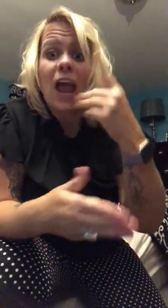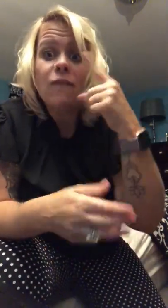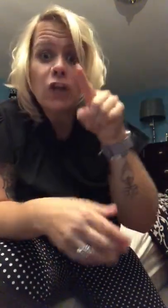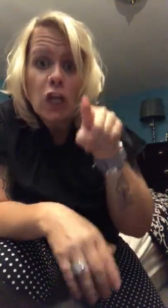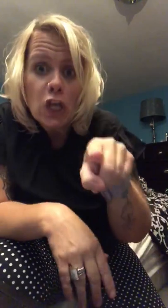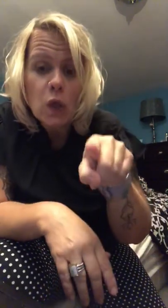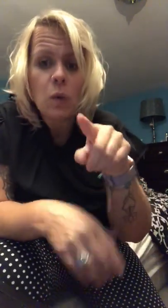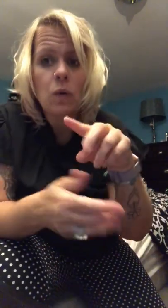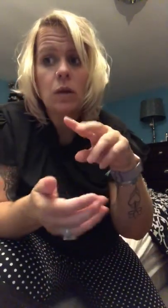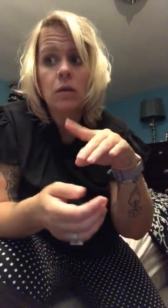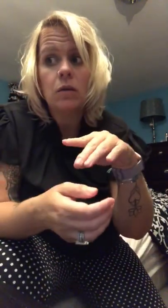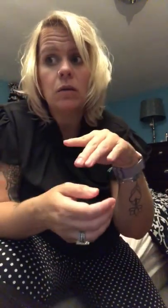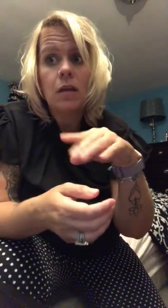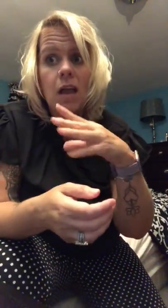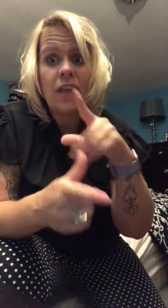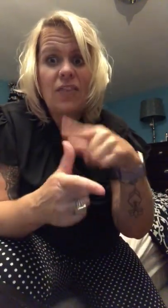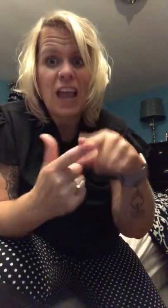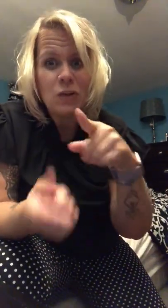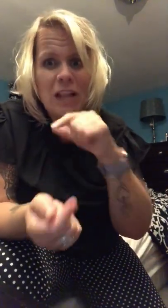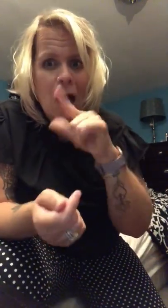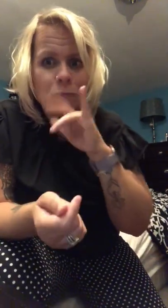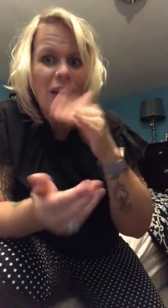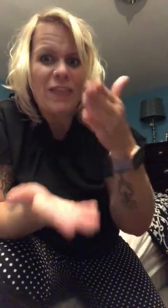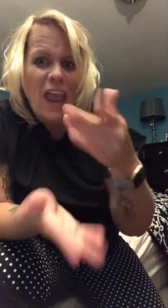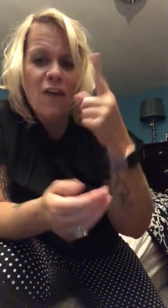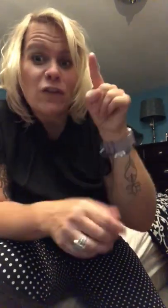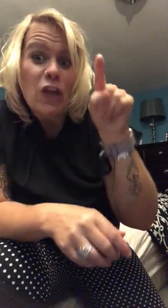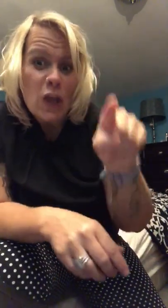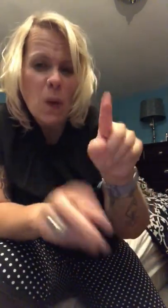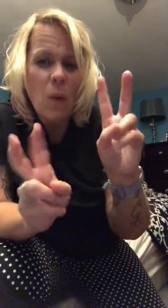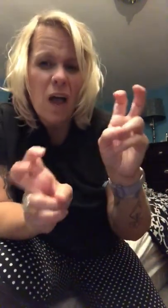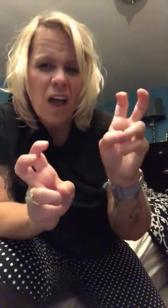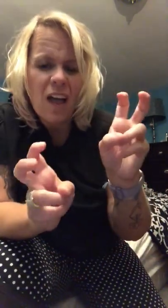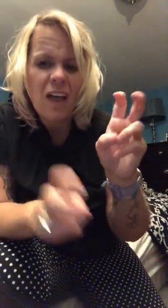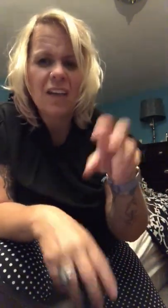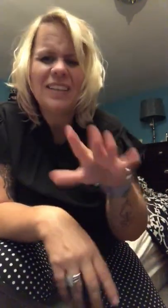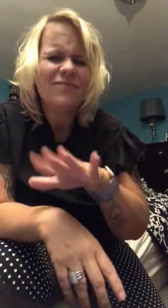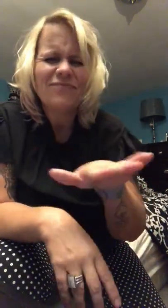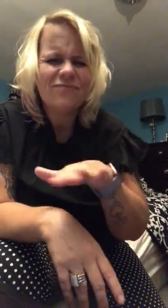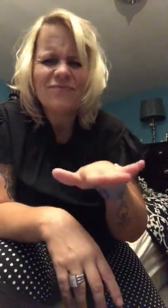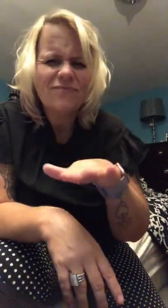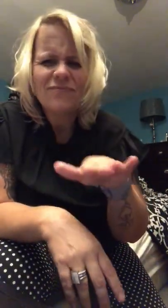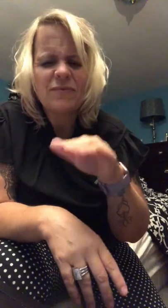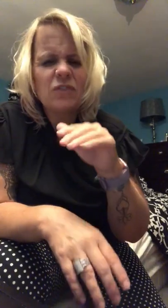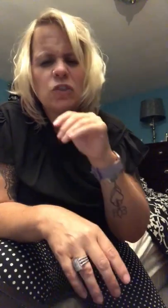If you say you're "here" for you and you don't really mean it -- Don't do that.